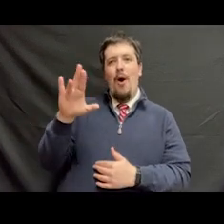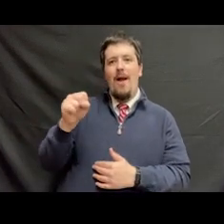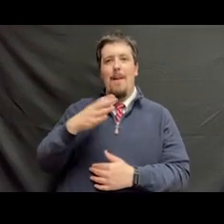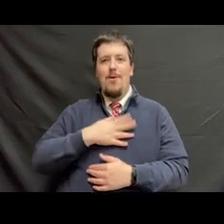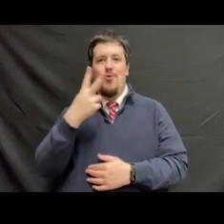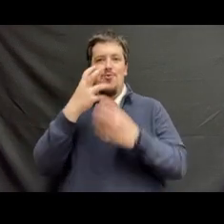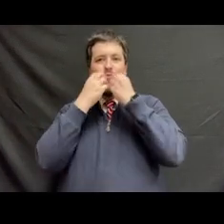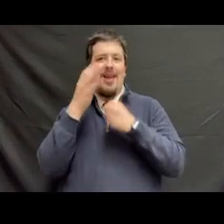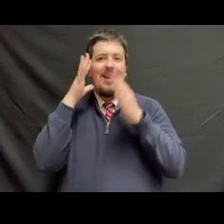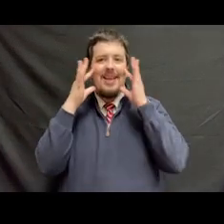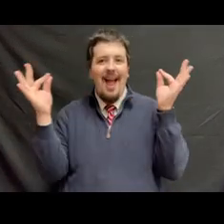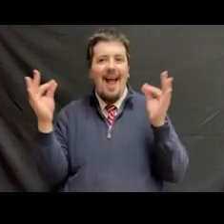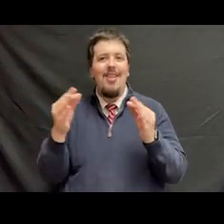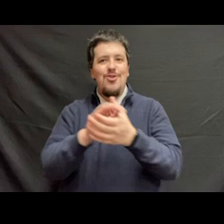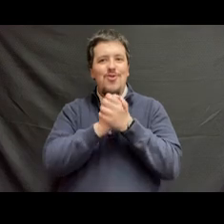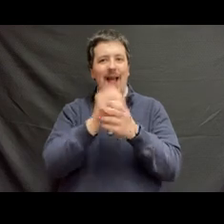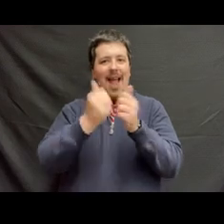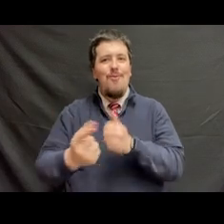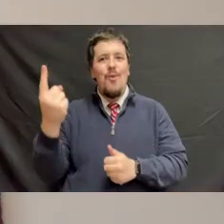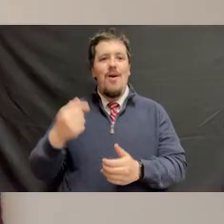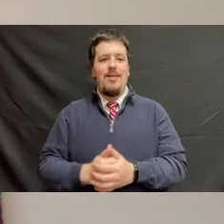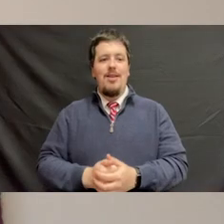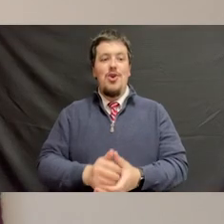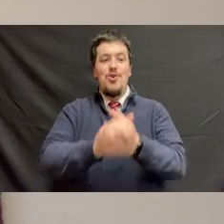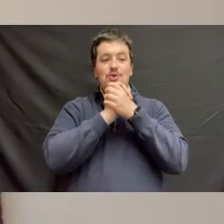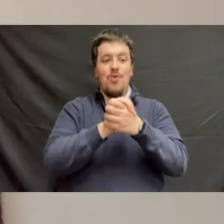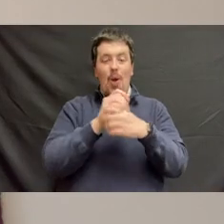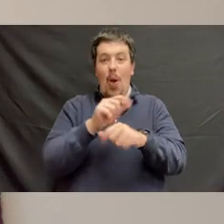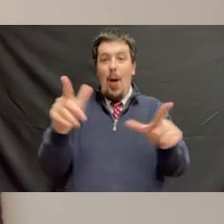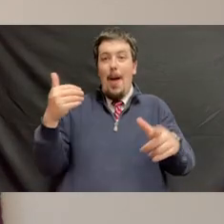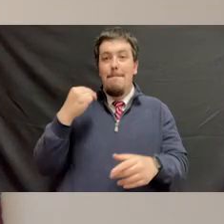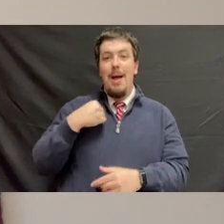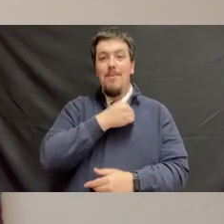and my two precious cats. Congrats everyone. Congratulations to all of the members